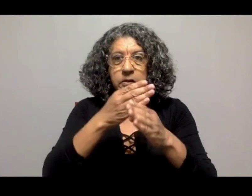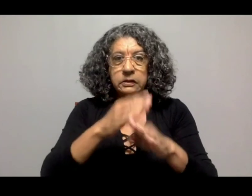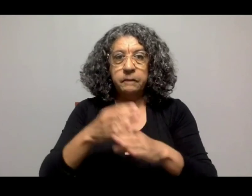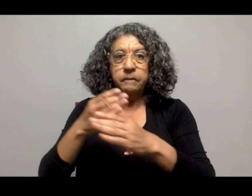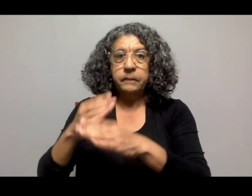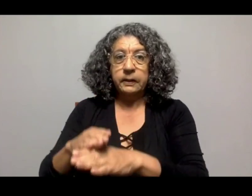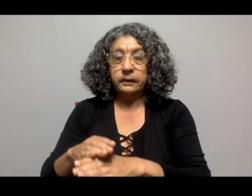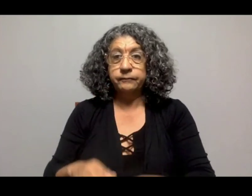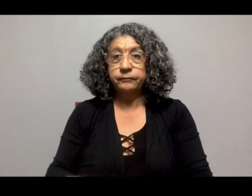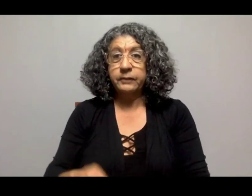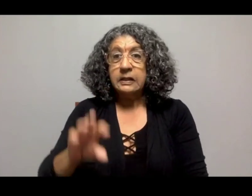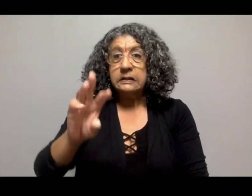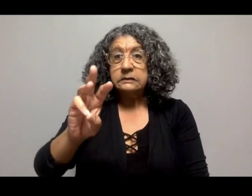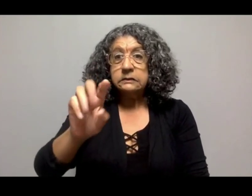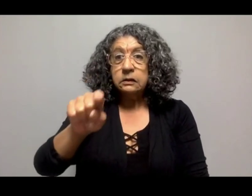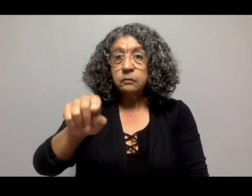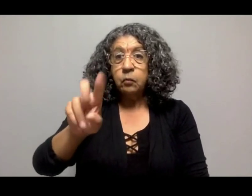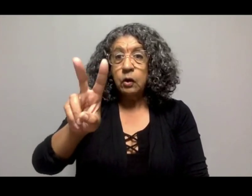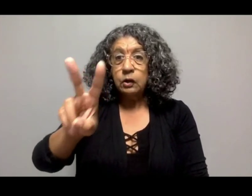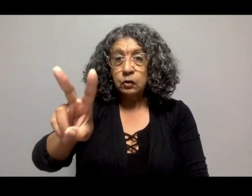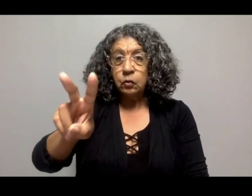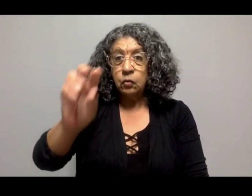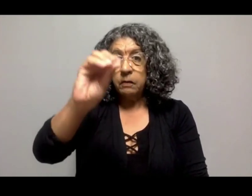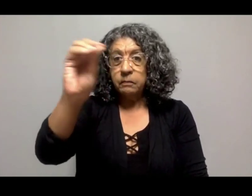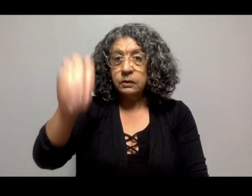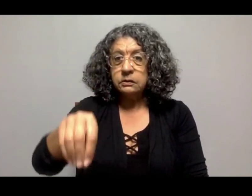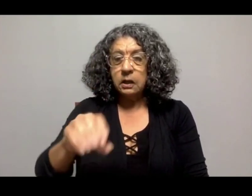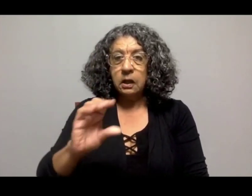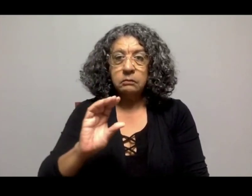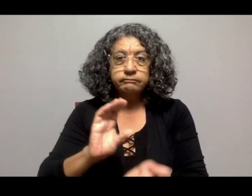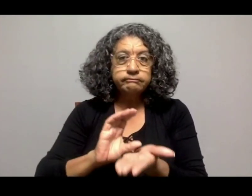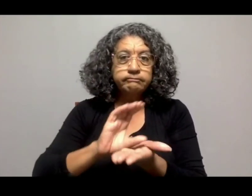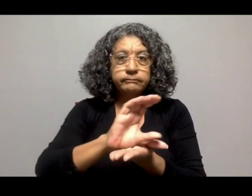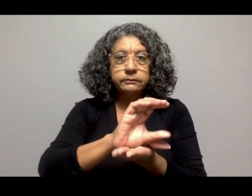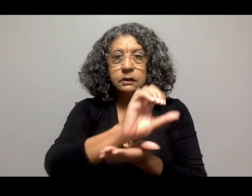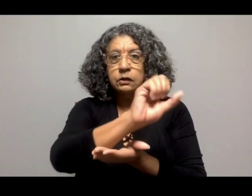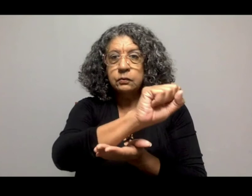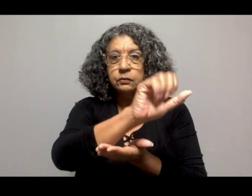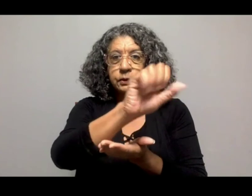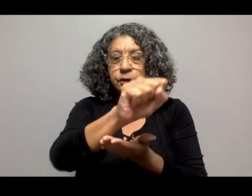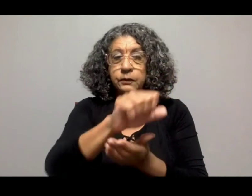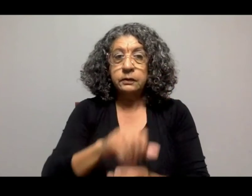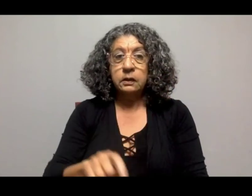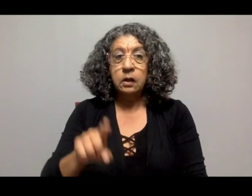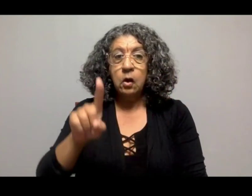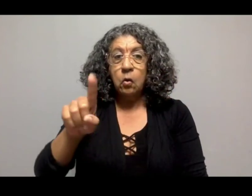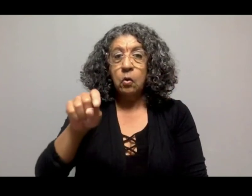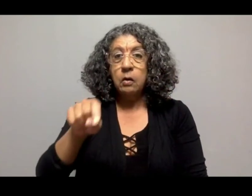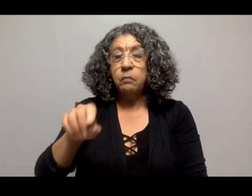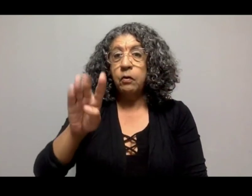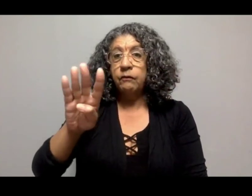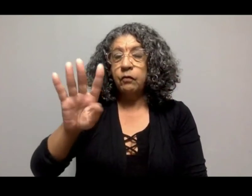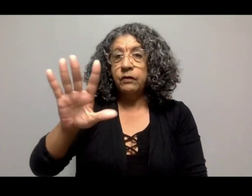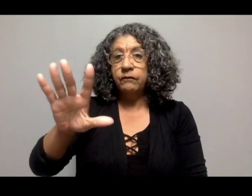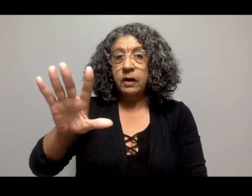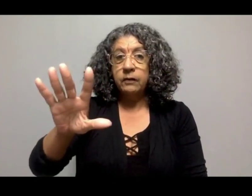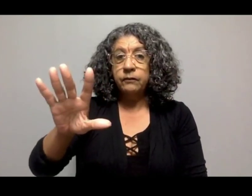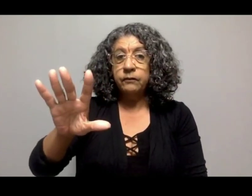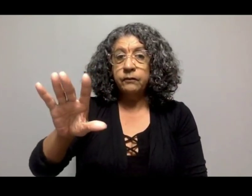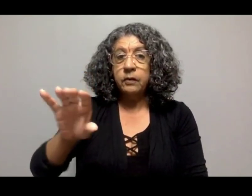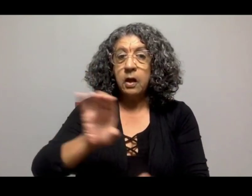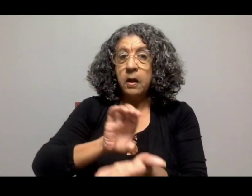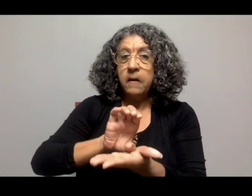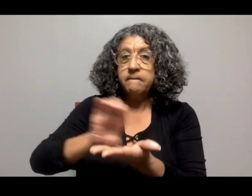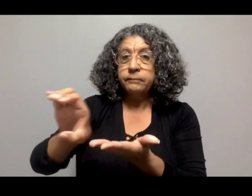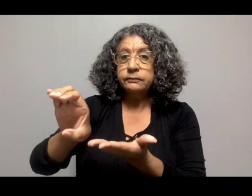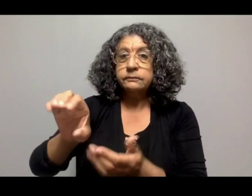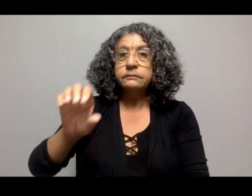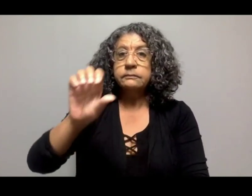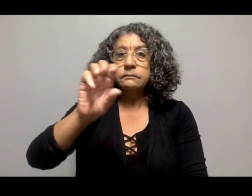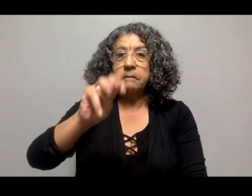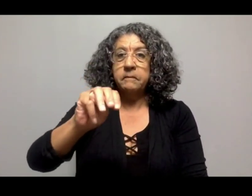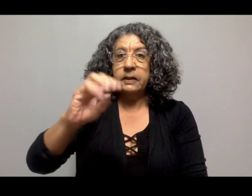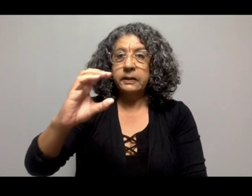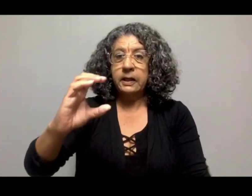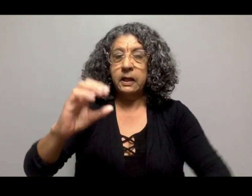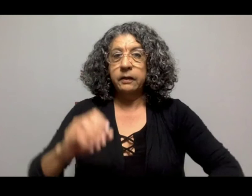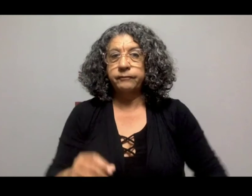And this is how it's split - 6.2 percent goes to social security and 1.45 goes to medicare.